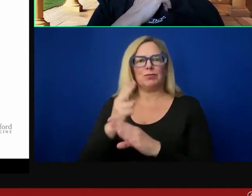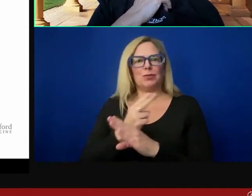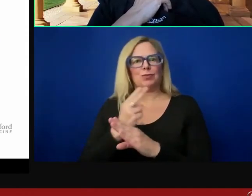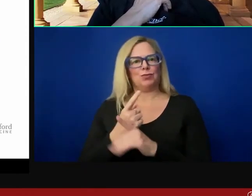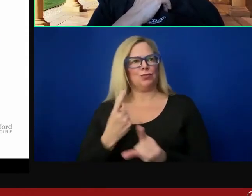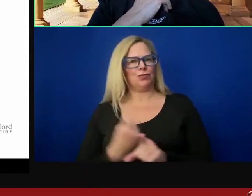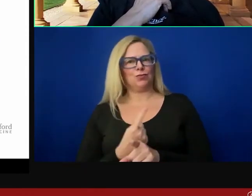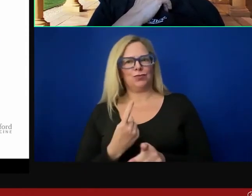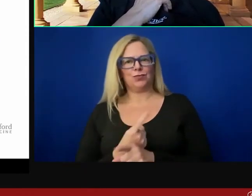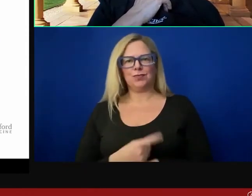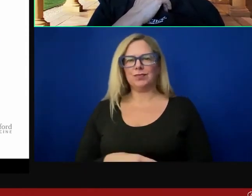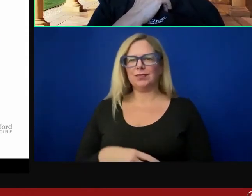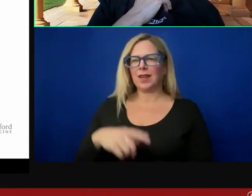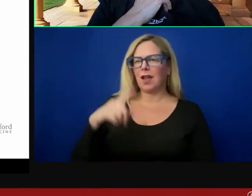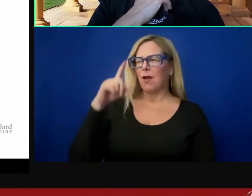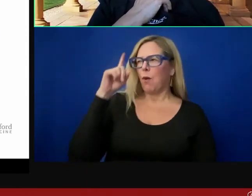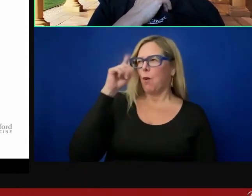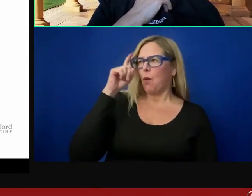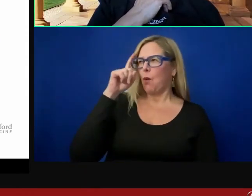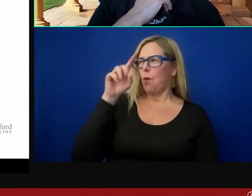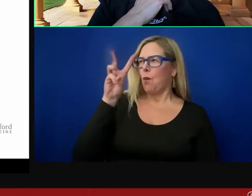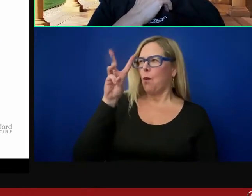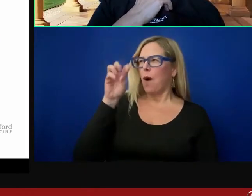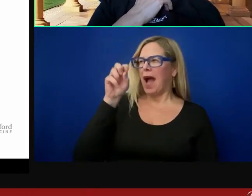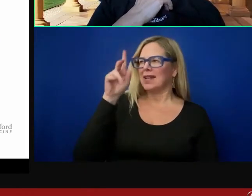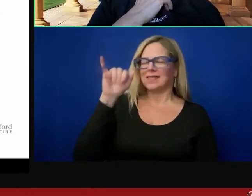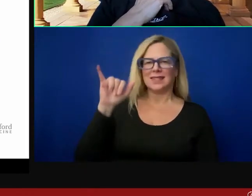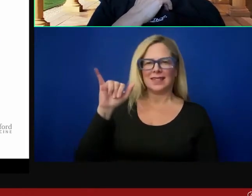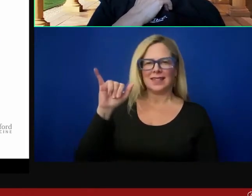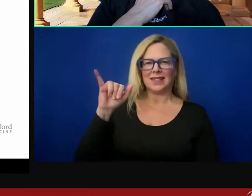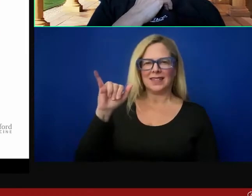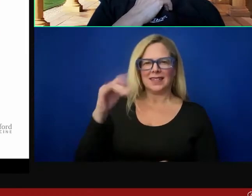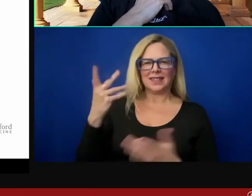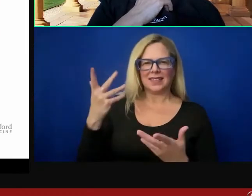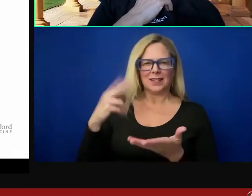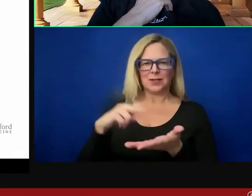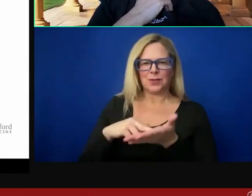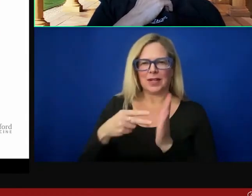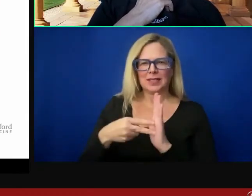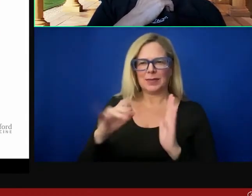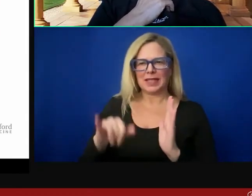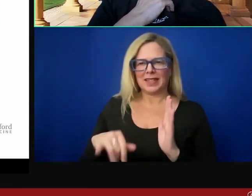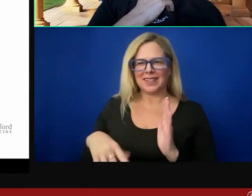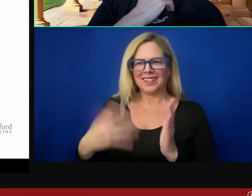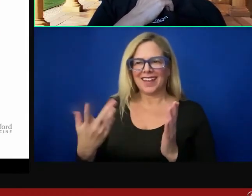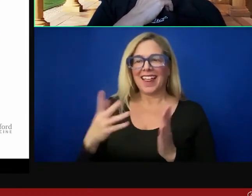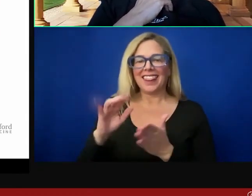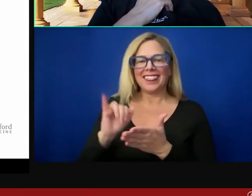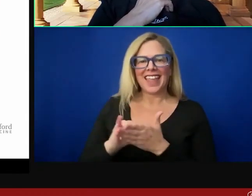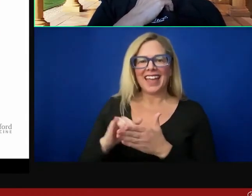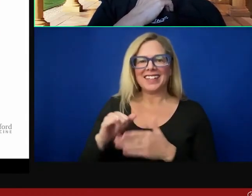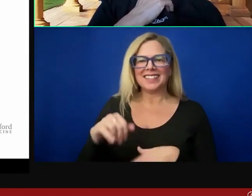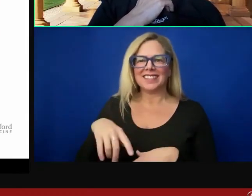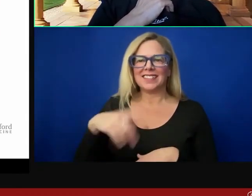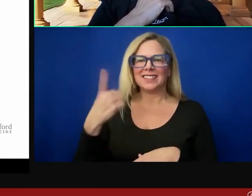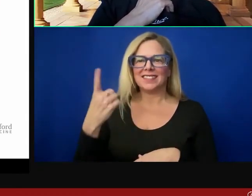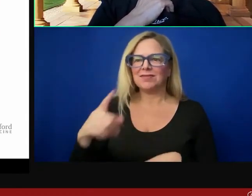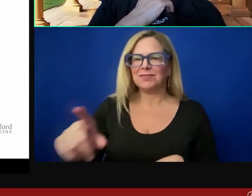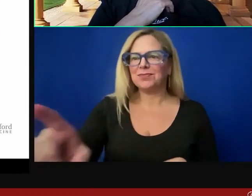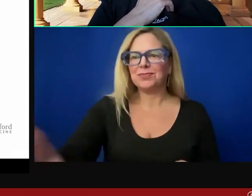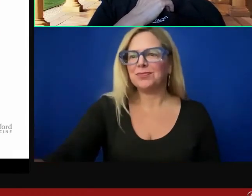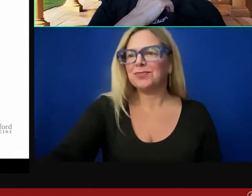for wisely in this space of AI, because it's a black box, but also for any form of innovation.